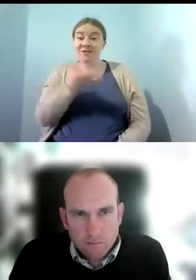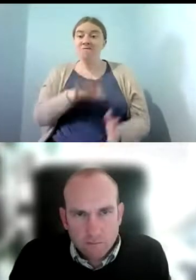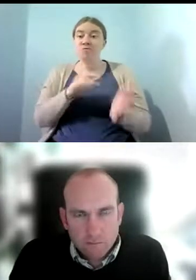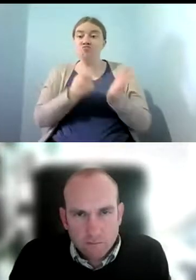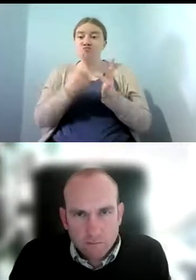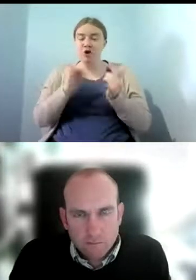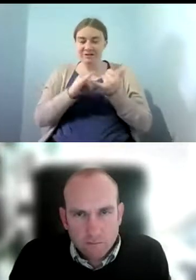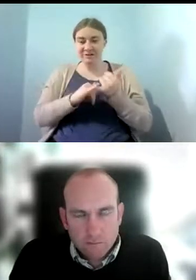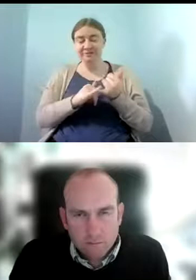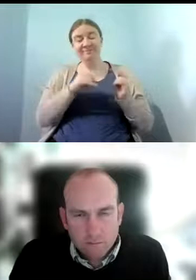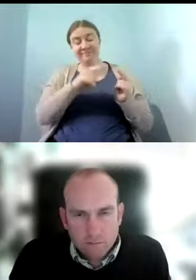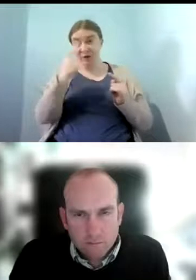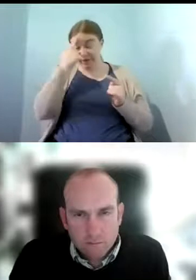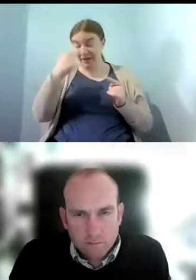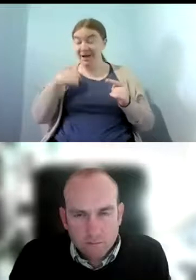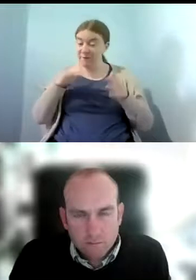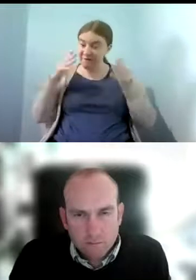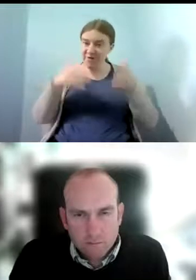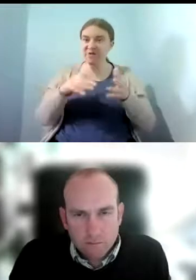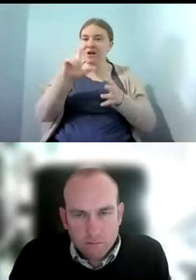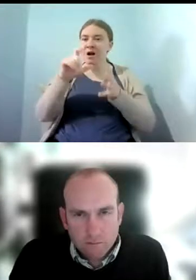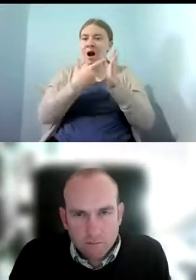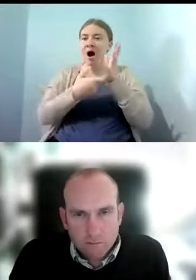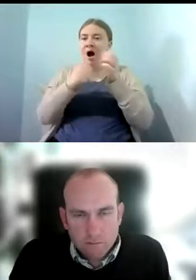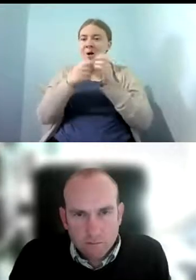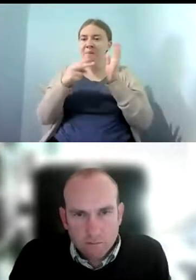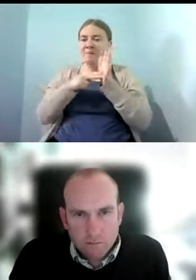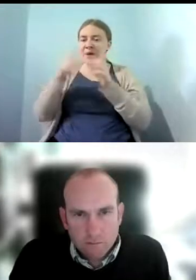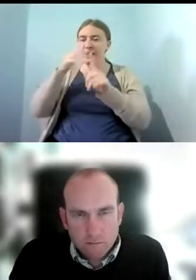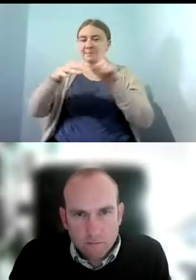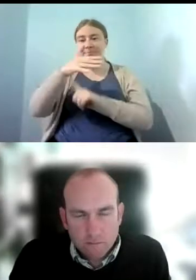on carbon you would look now at more at naturalized bypass channel rather than